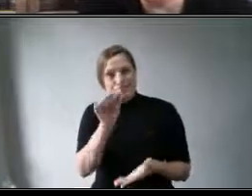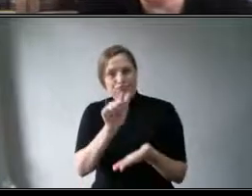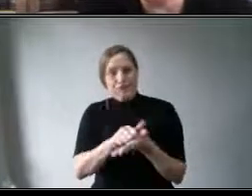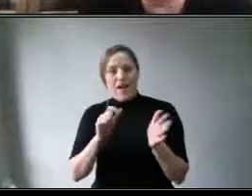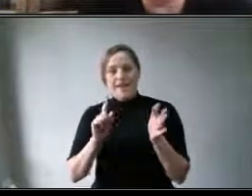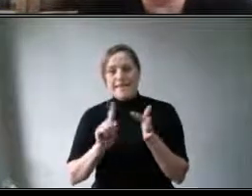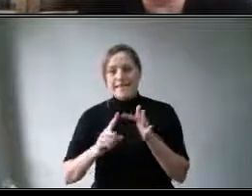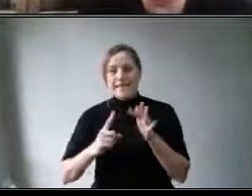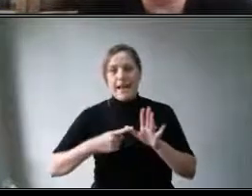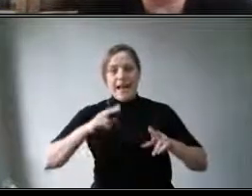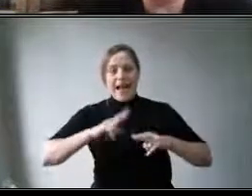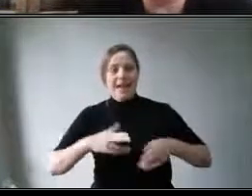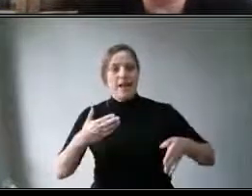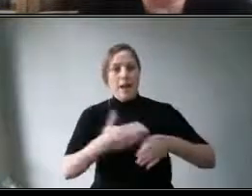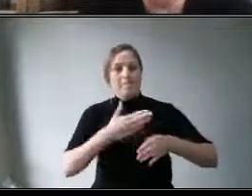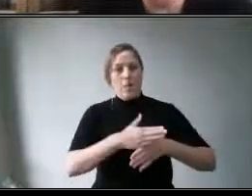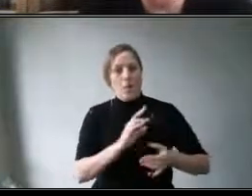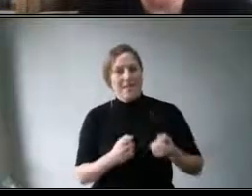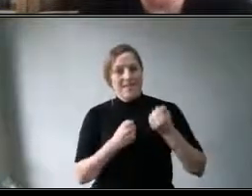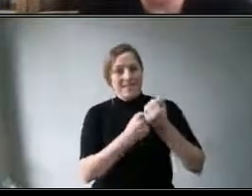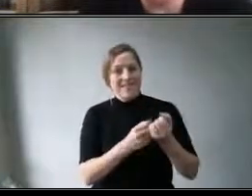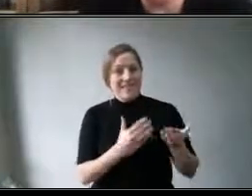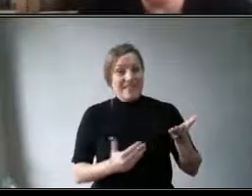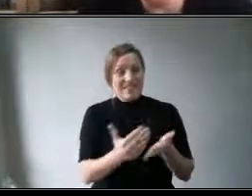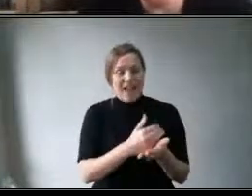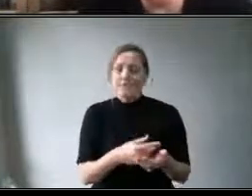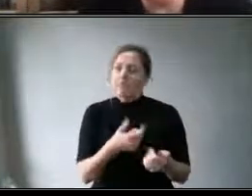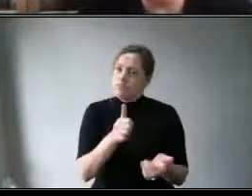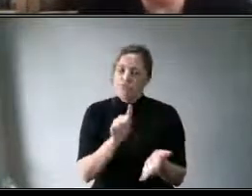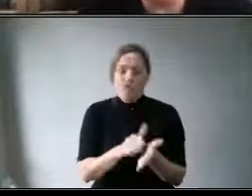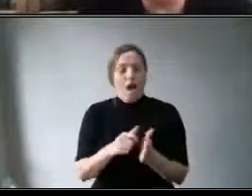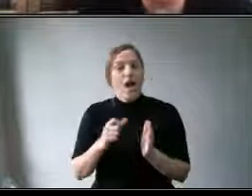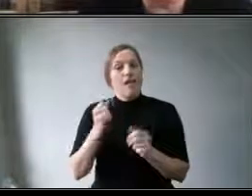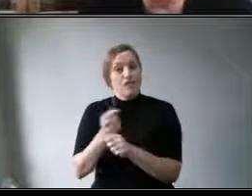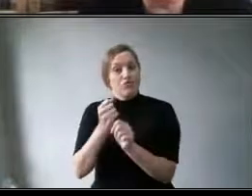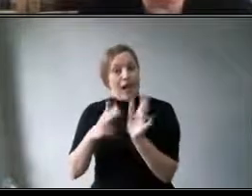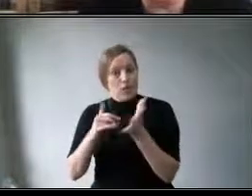that create new south wales can help support um host organizations through that process and